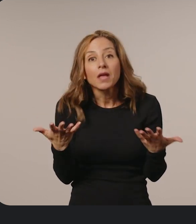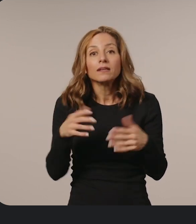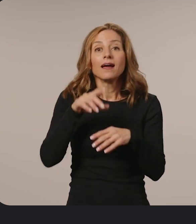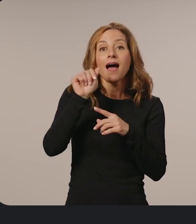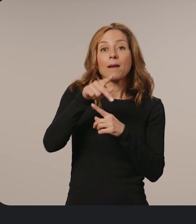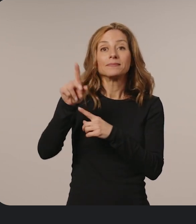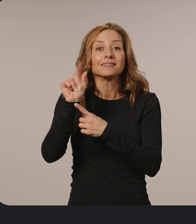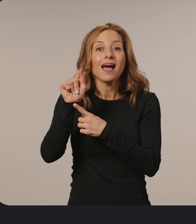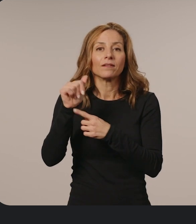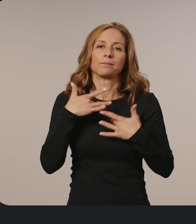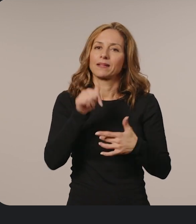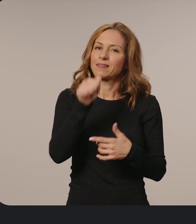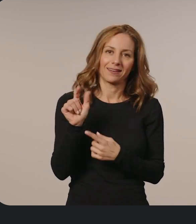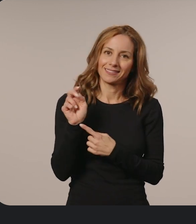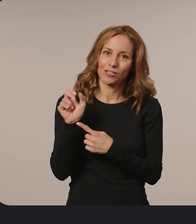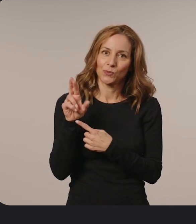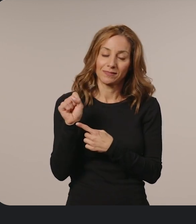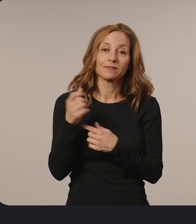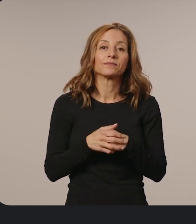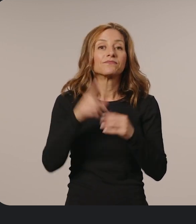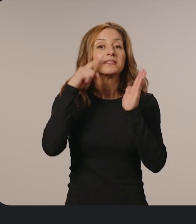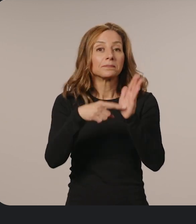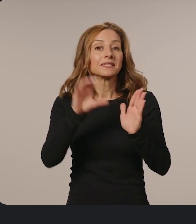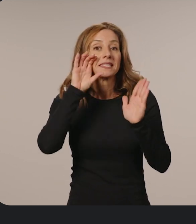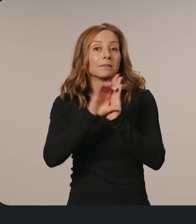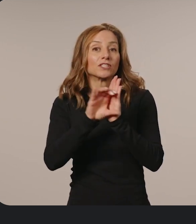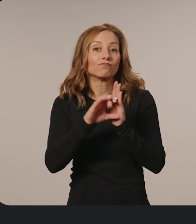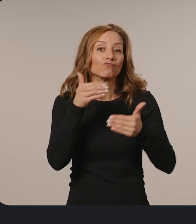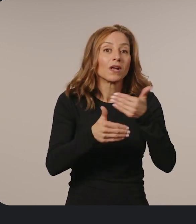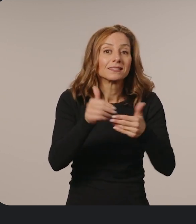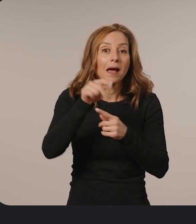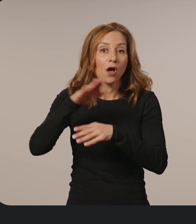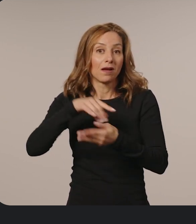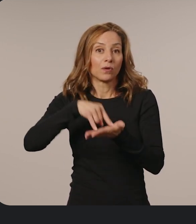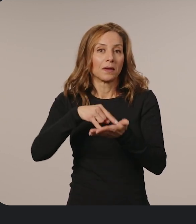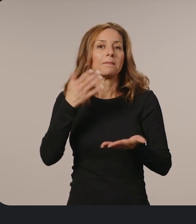However, application data are generally not tensors. For instance, an image processing application